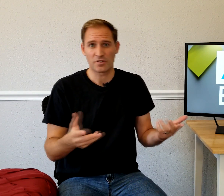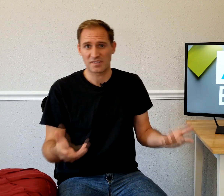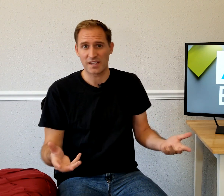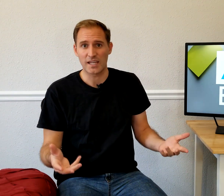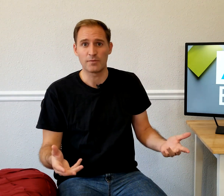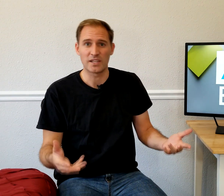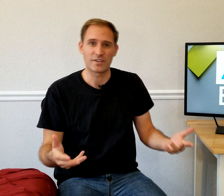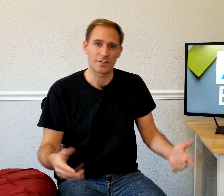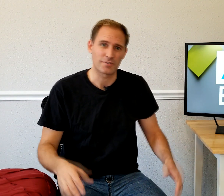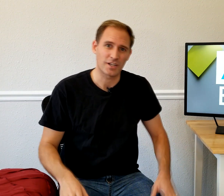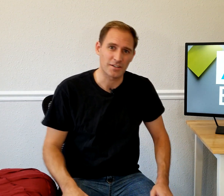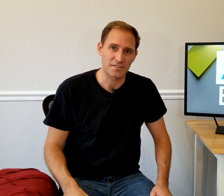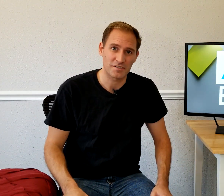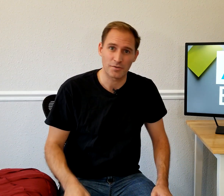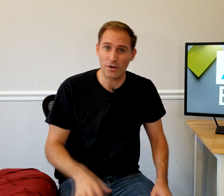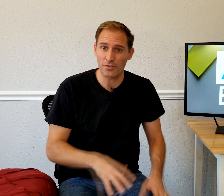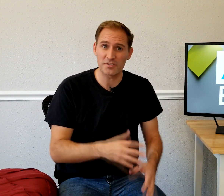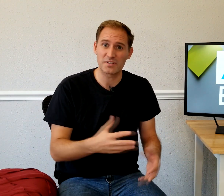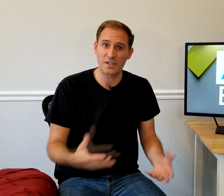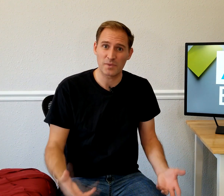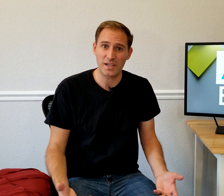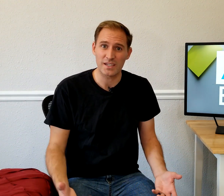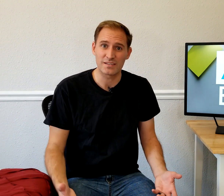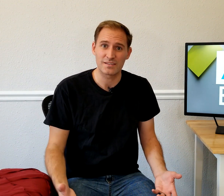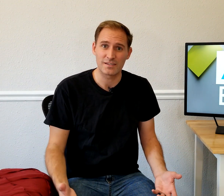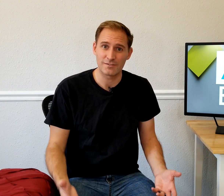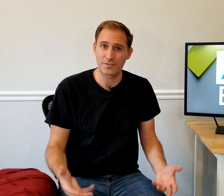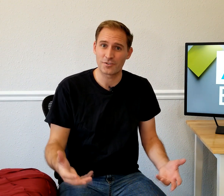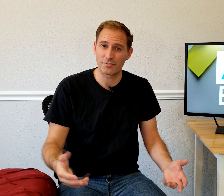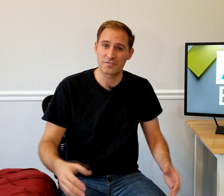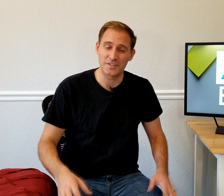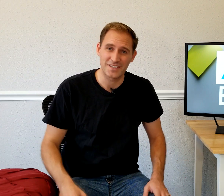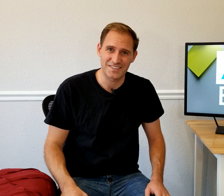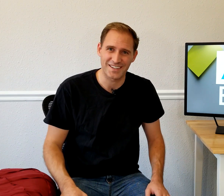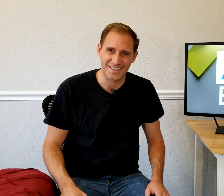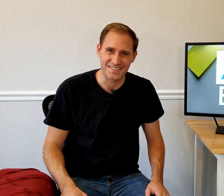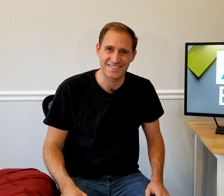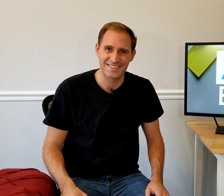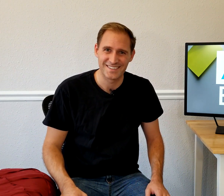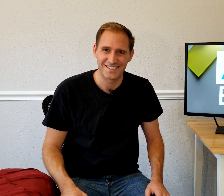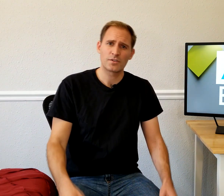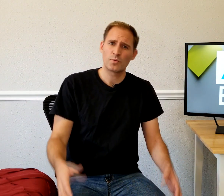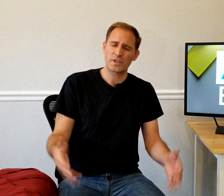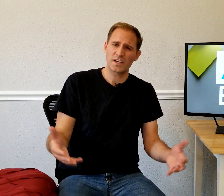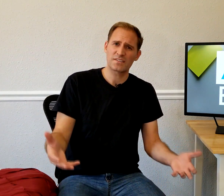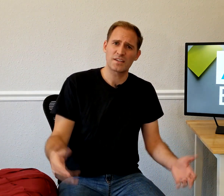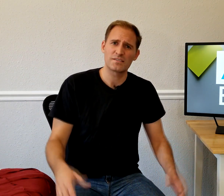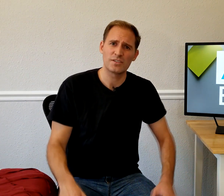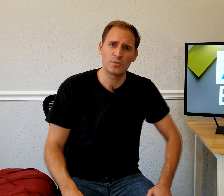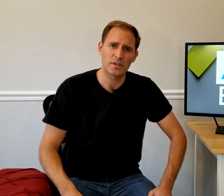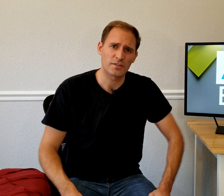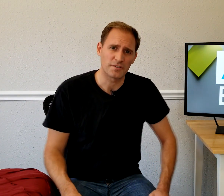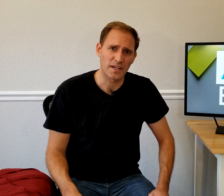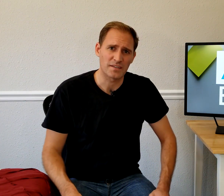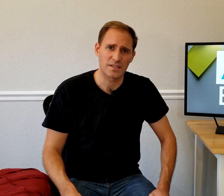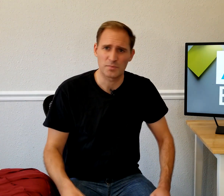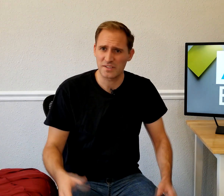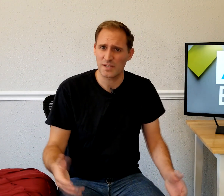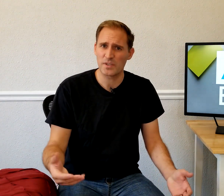course today we have gone over colors. So all those two combined you've learned over fifty signs. So what kind of signs do you want to learn next? Please let me